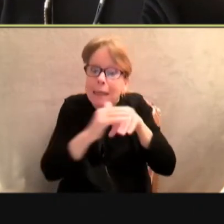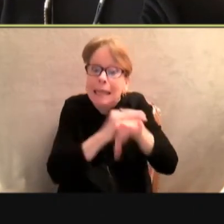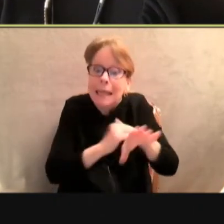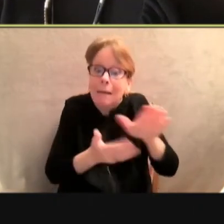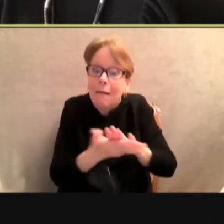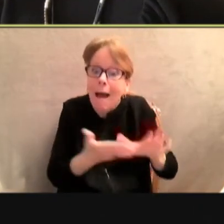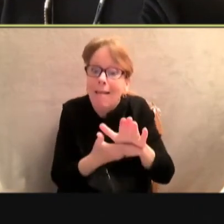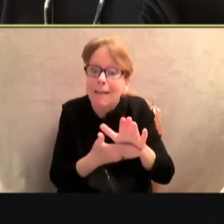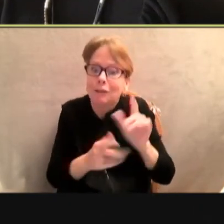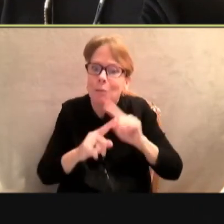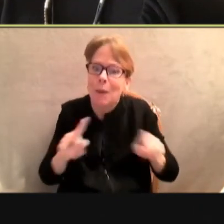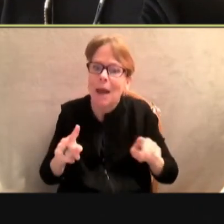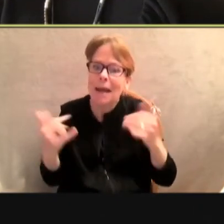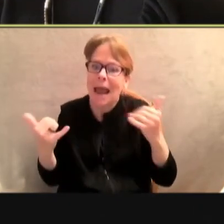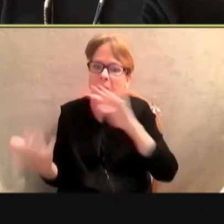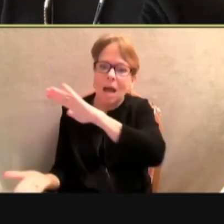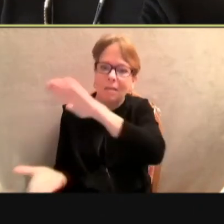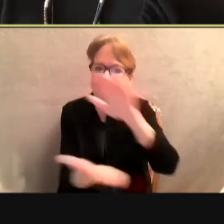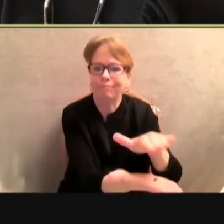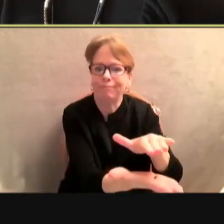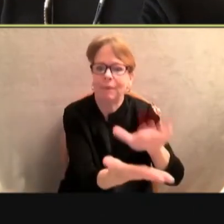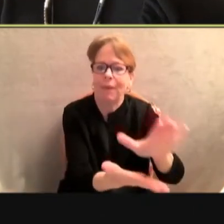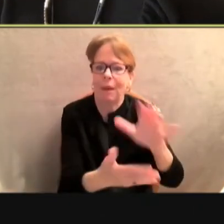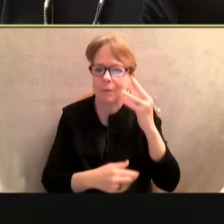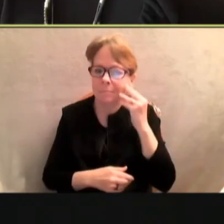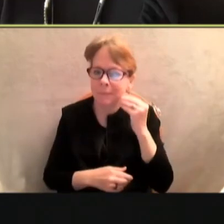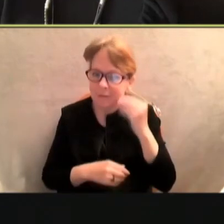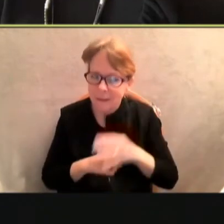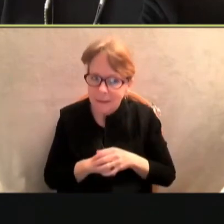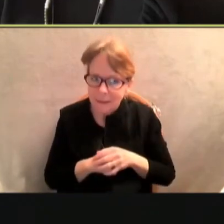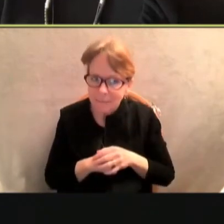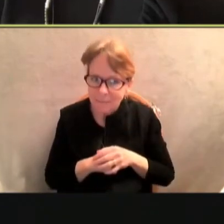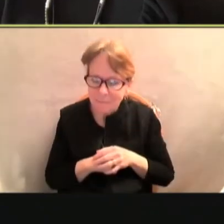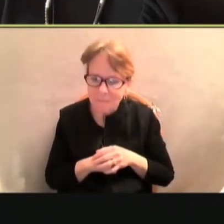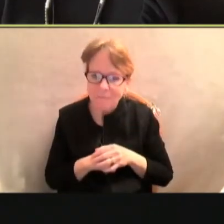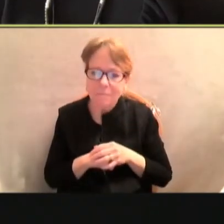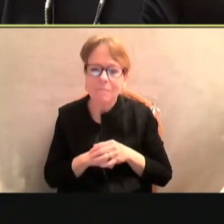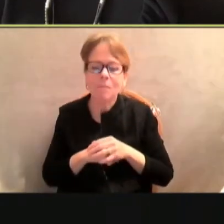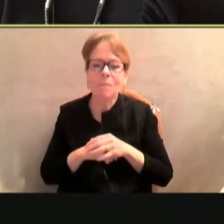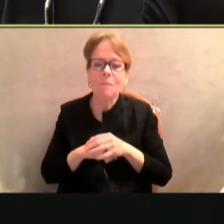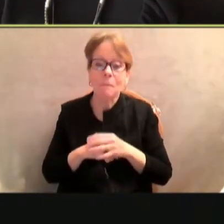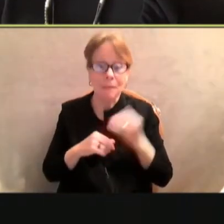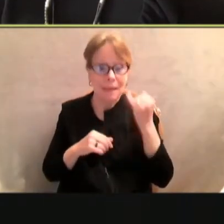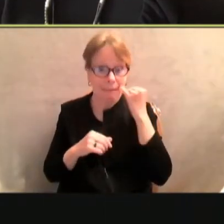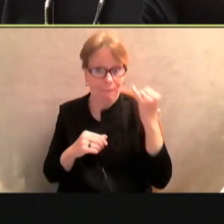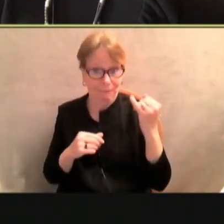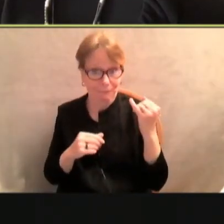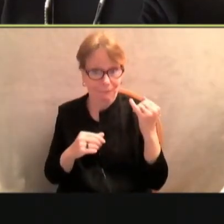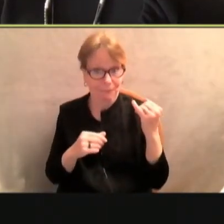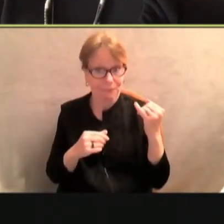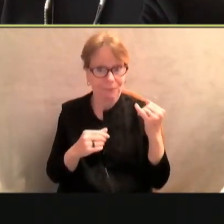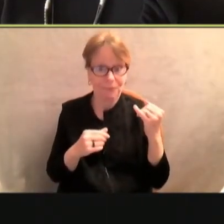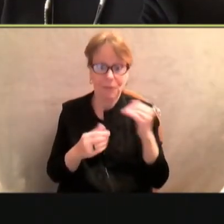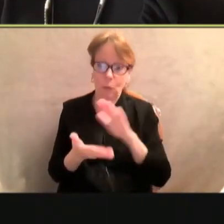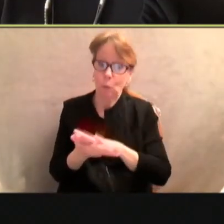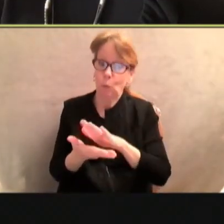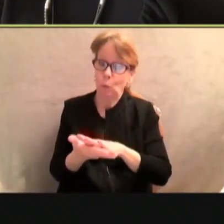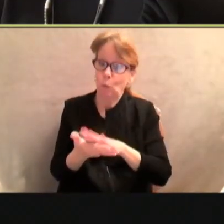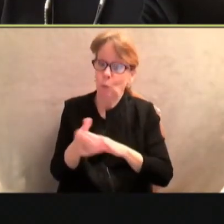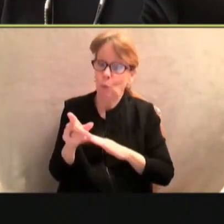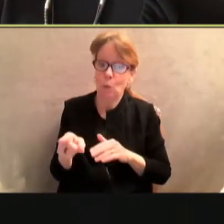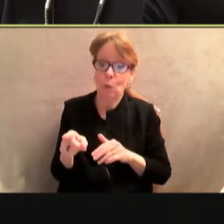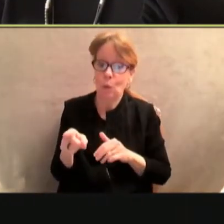that I've discussed, but if they are not providing the modifications needed for the individual